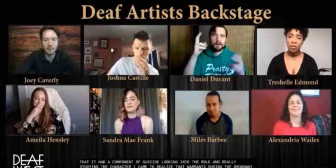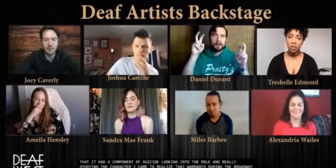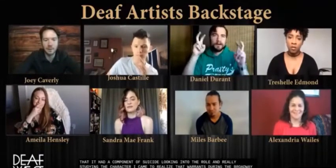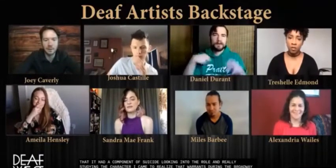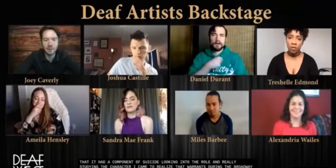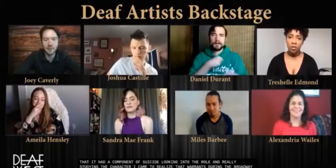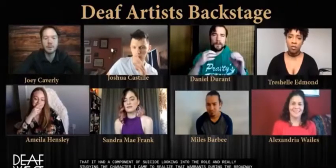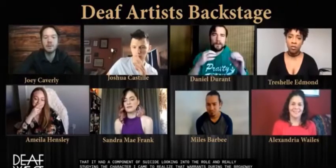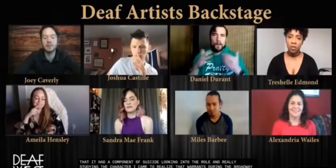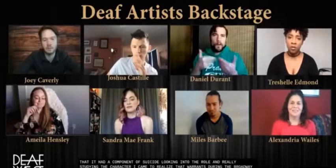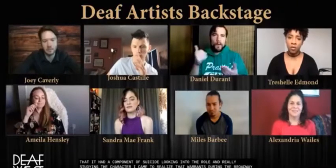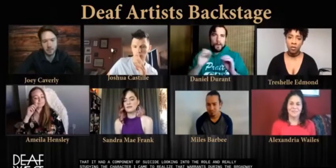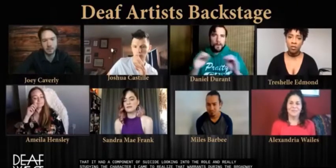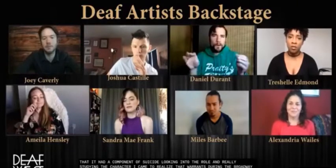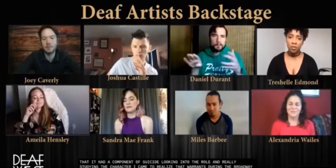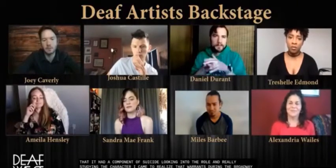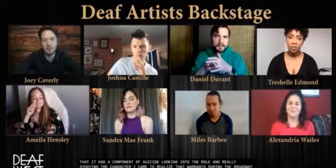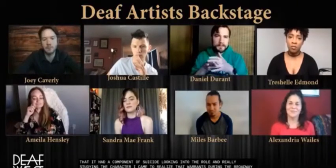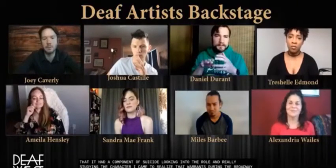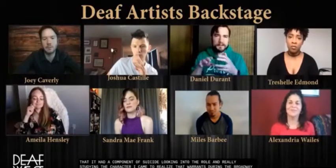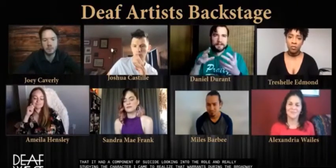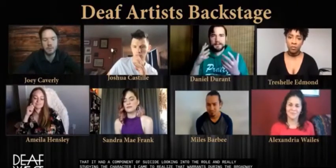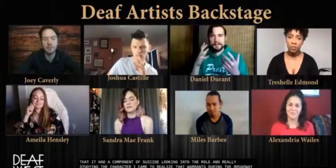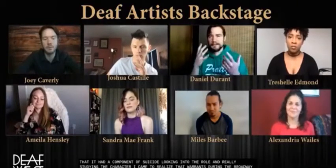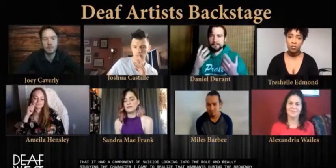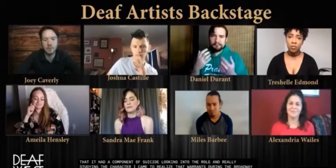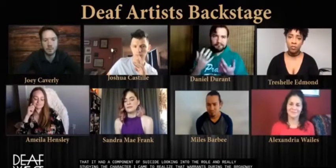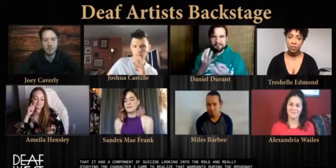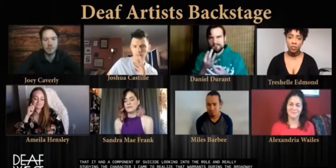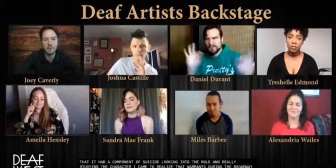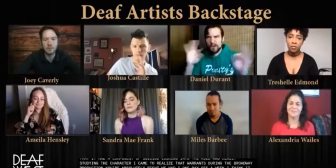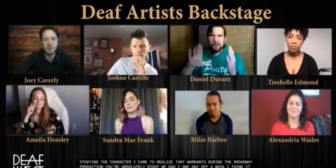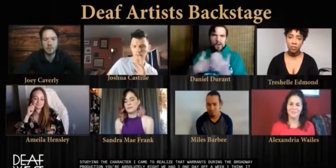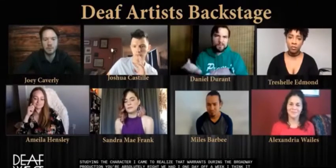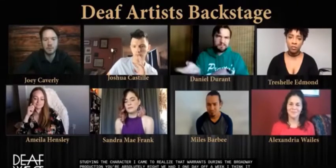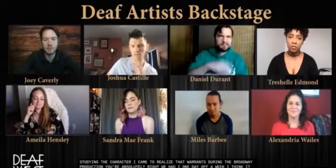could do interviews, and media, and that type of thing.